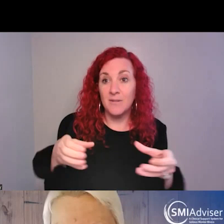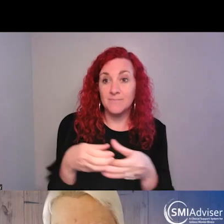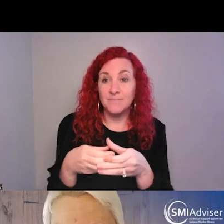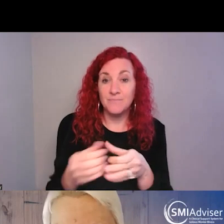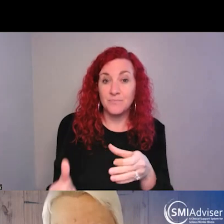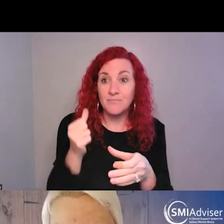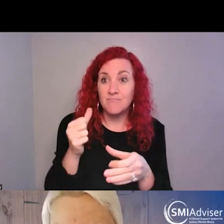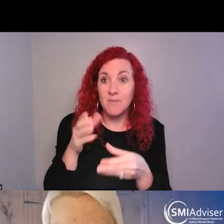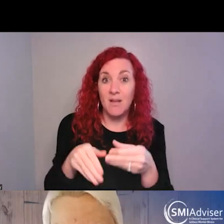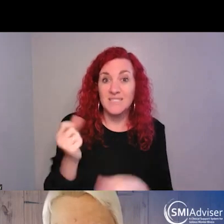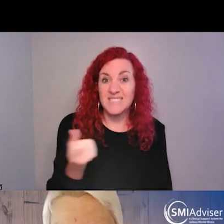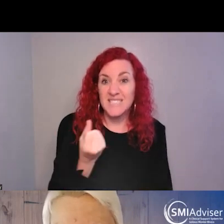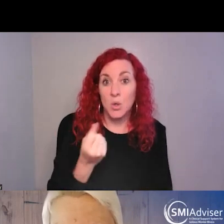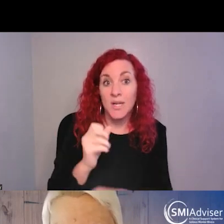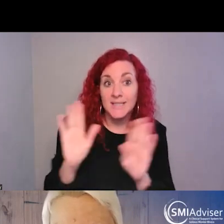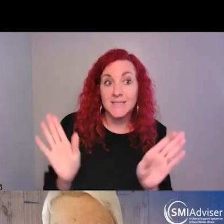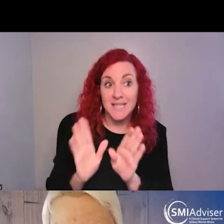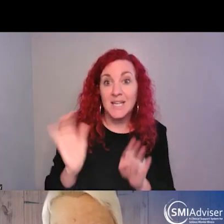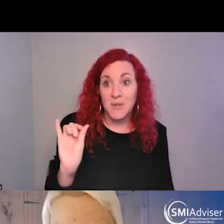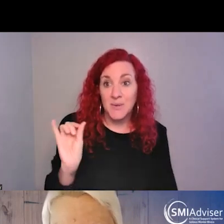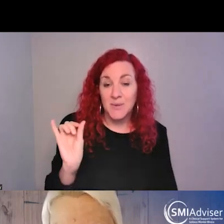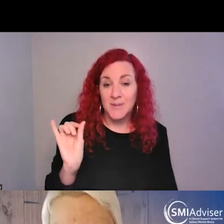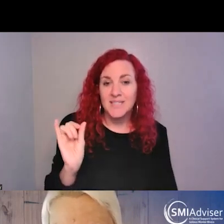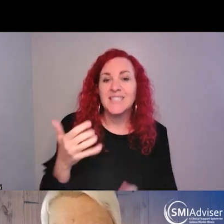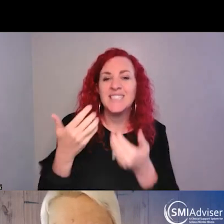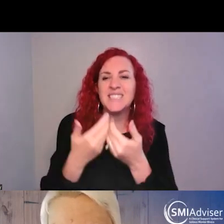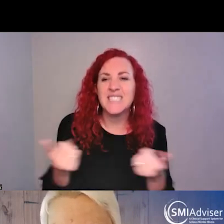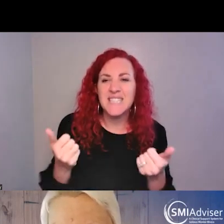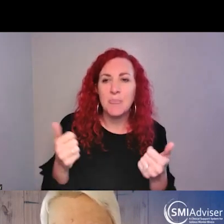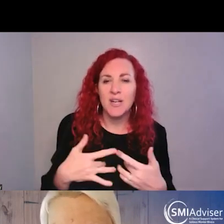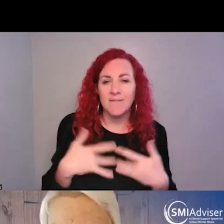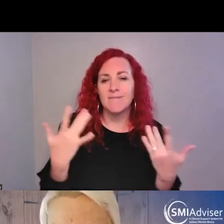ON SATURDAY AND SUNDAY, AS A SEPARATE EVENT ALL TOGETHER, THE